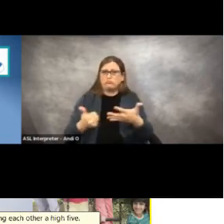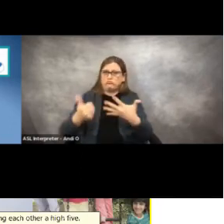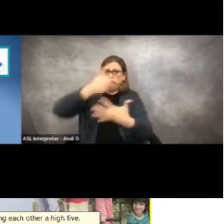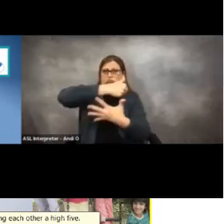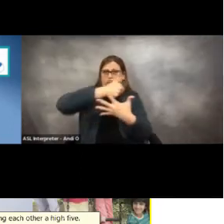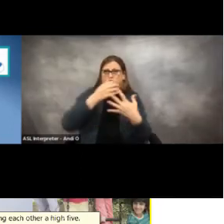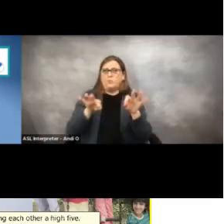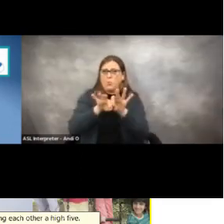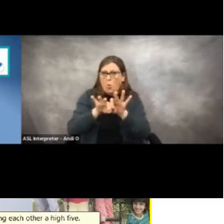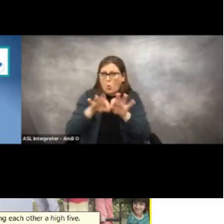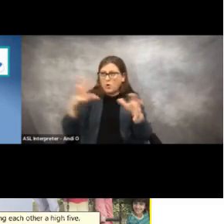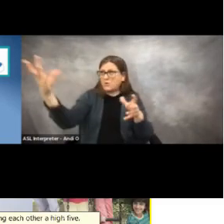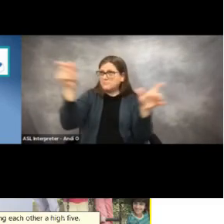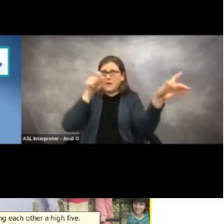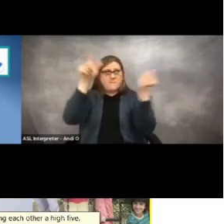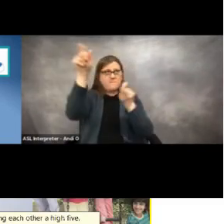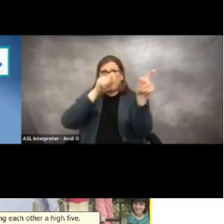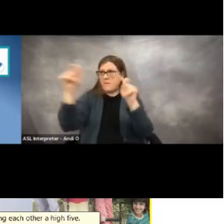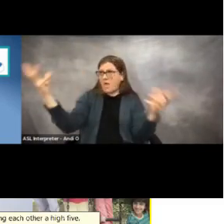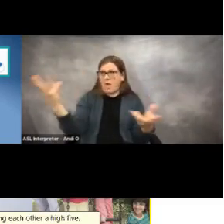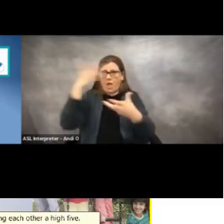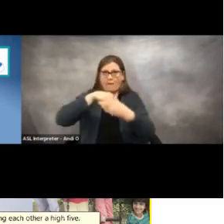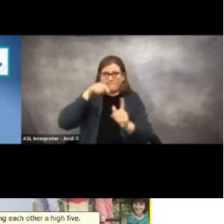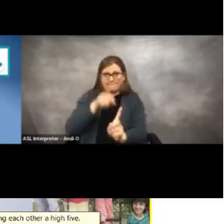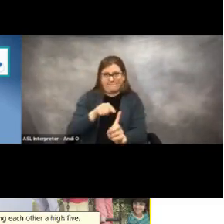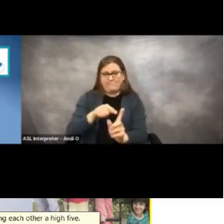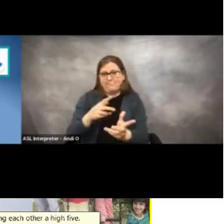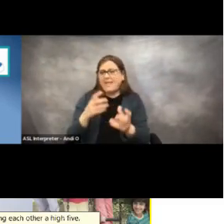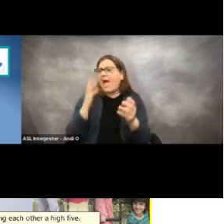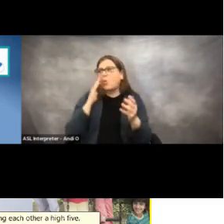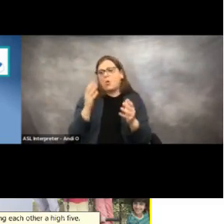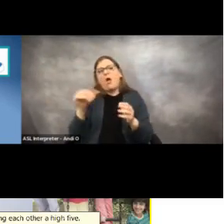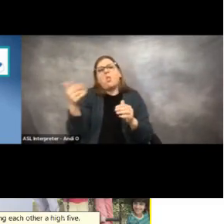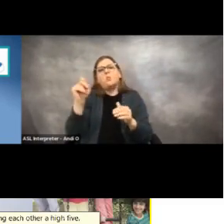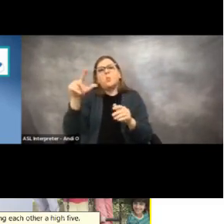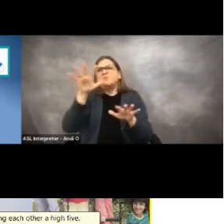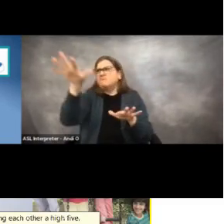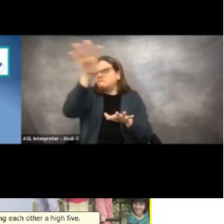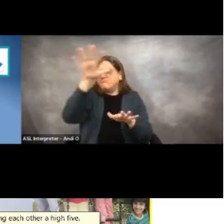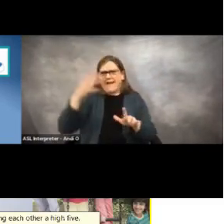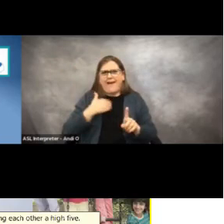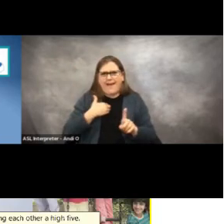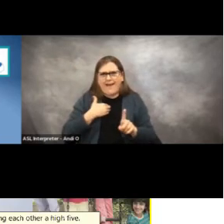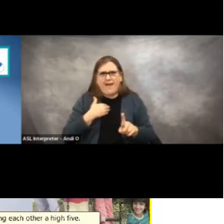need, although we know that there are lots of other tools out there for all of these areas. But the 504 IEP Accommodations and